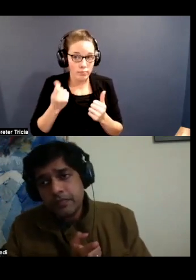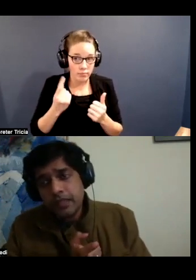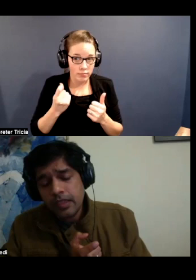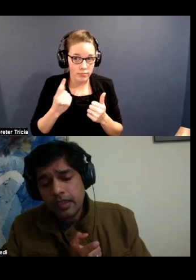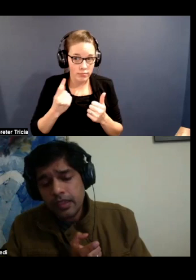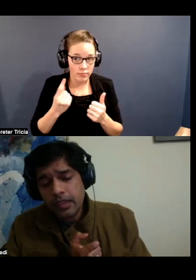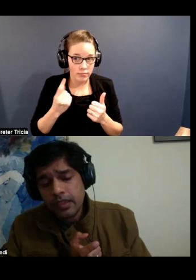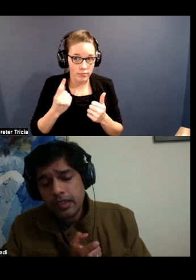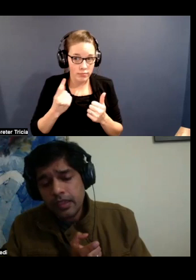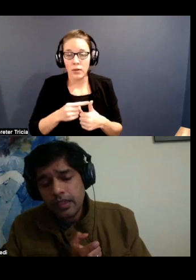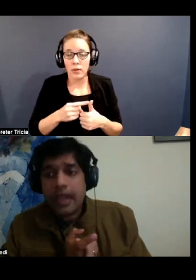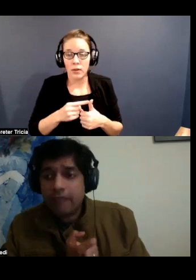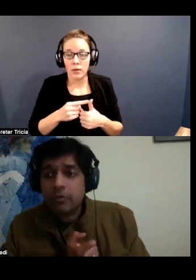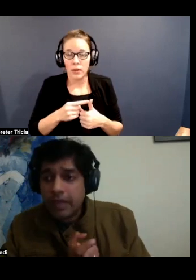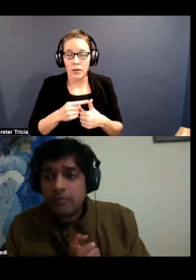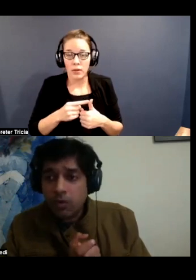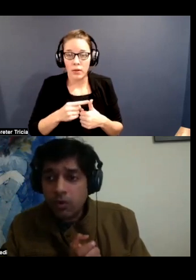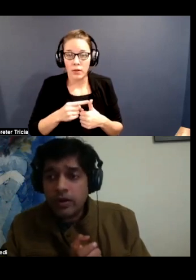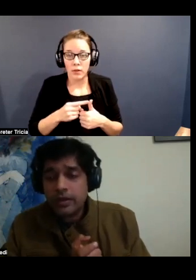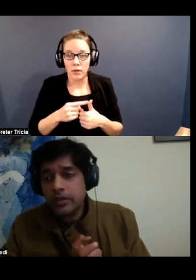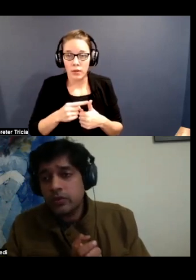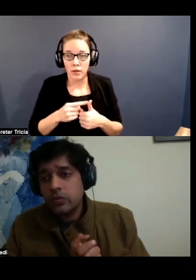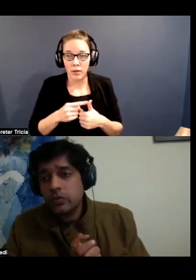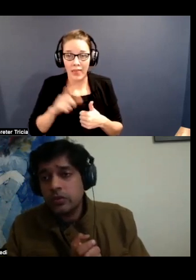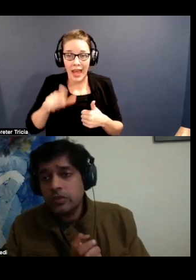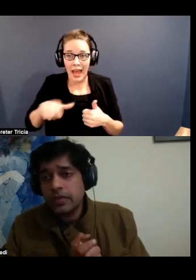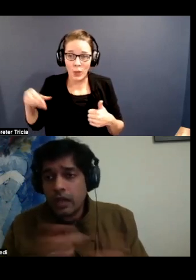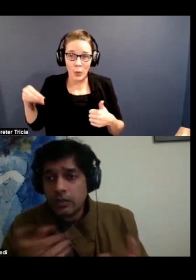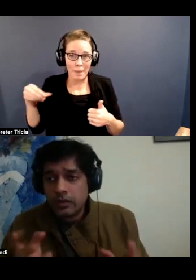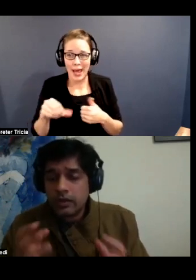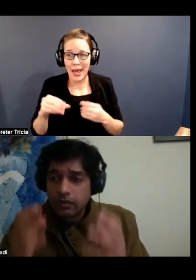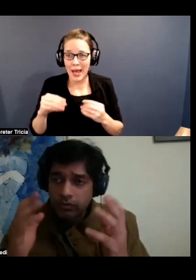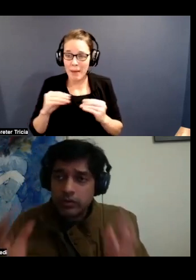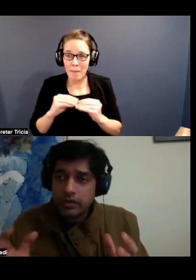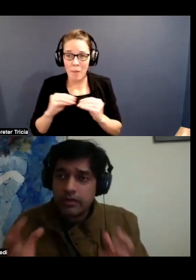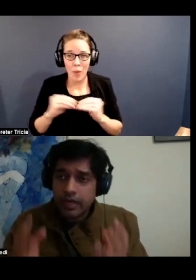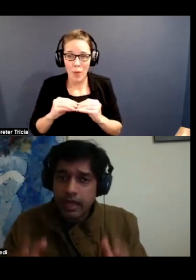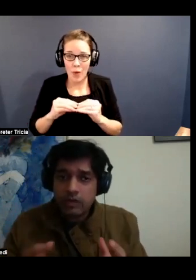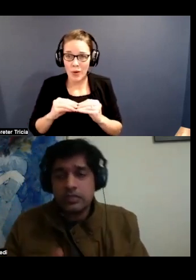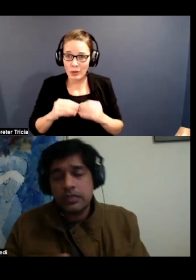they have to pay more to live in a house.